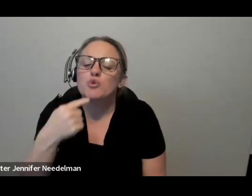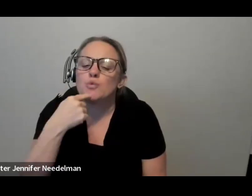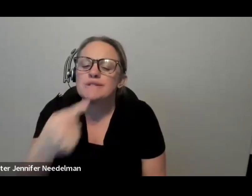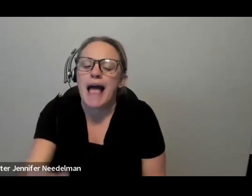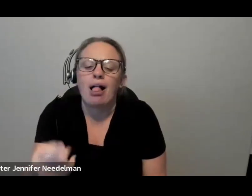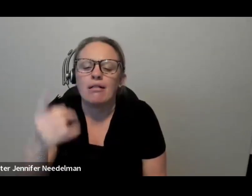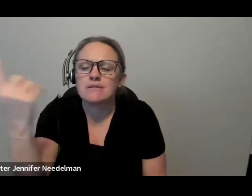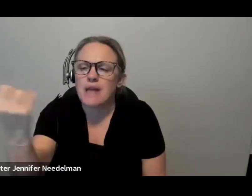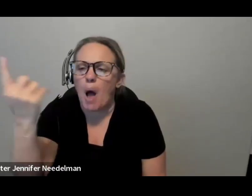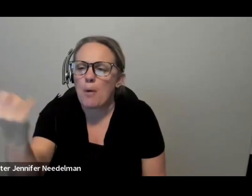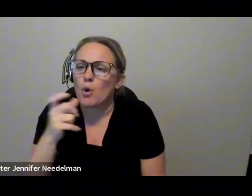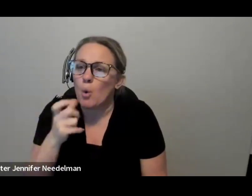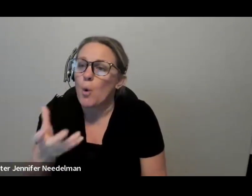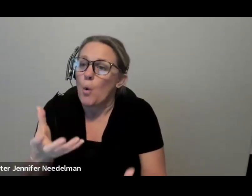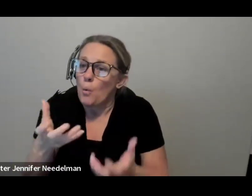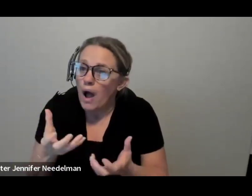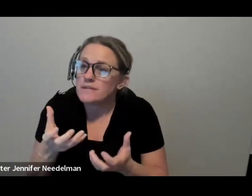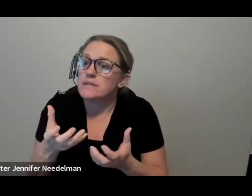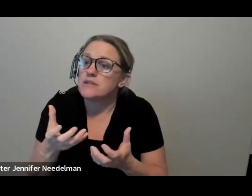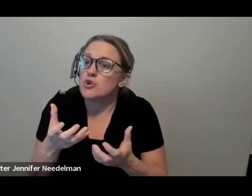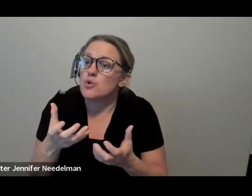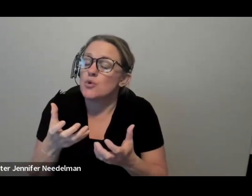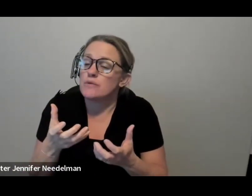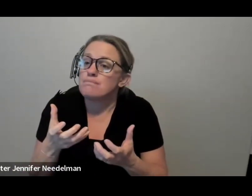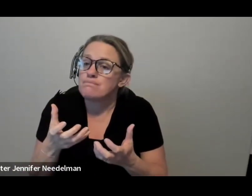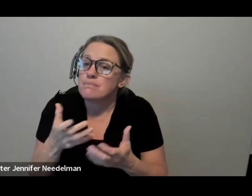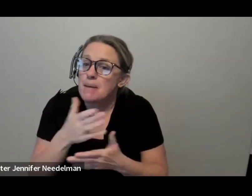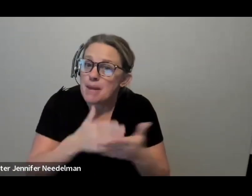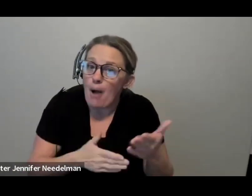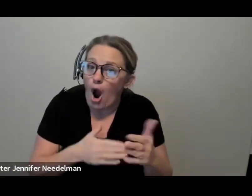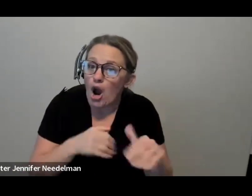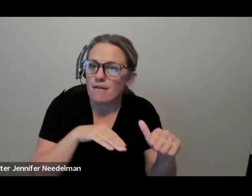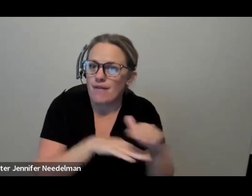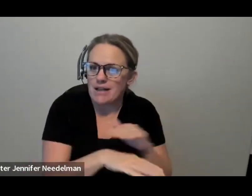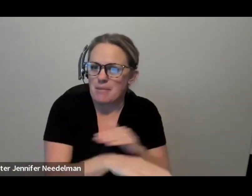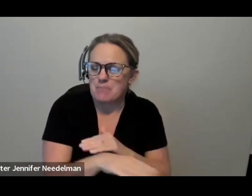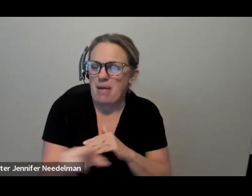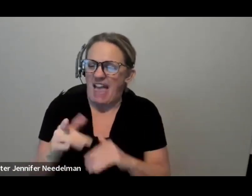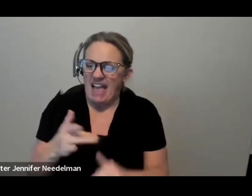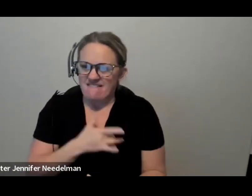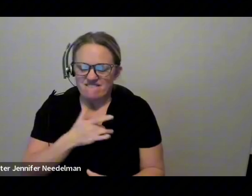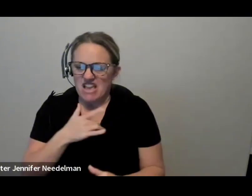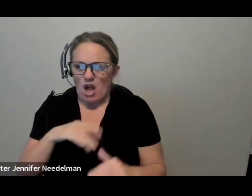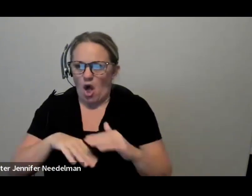to the accessibility, to accessibility in general, but feels underqualified or unsure where to begin?